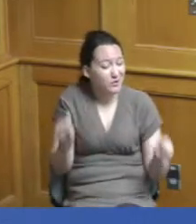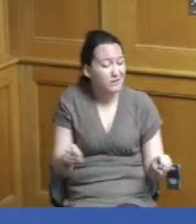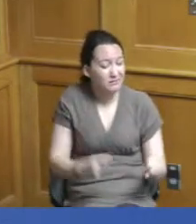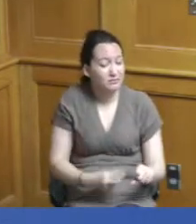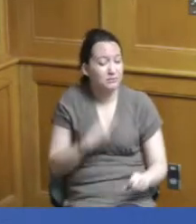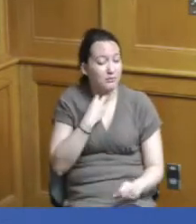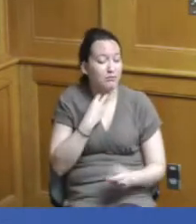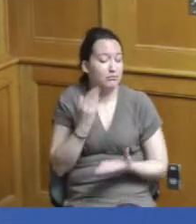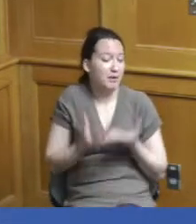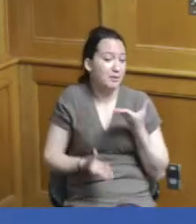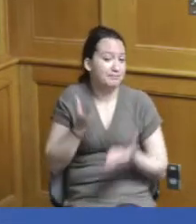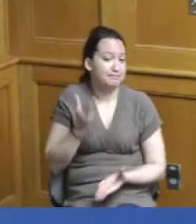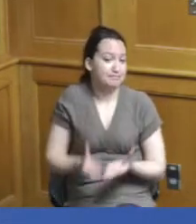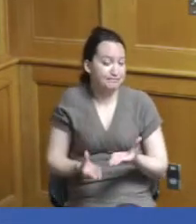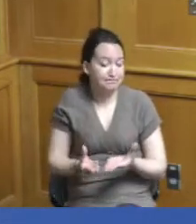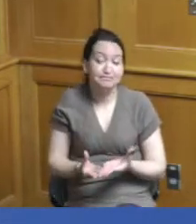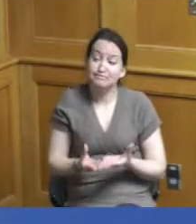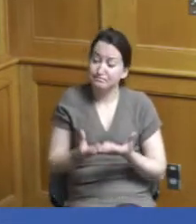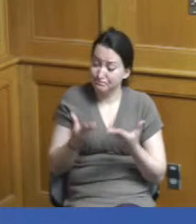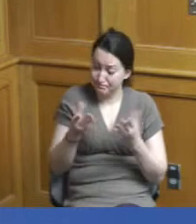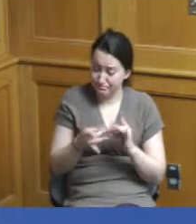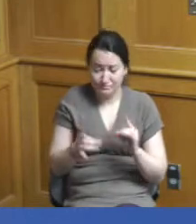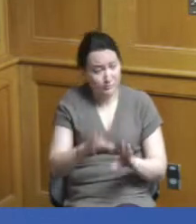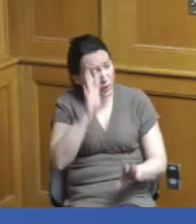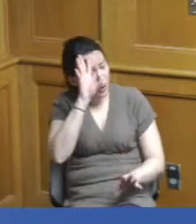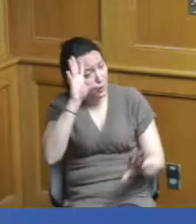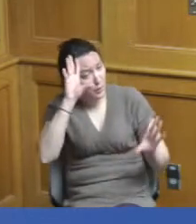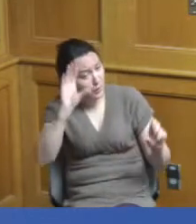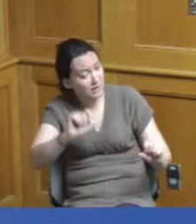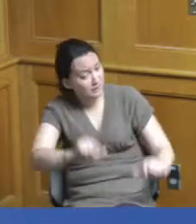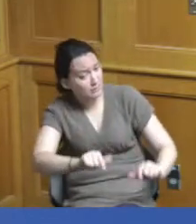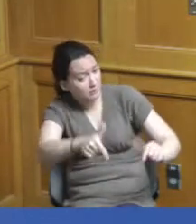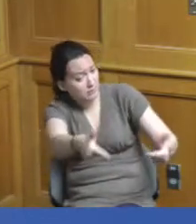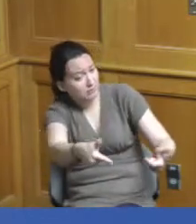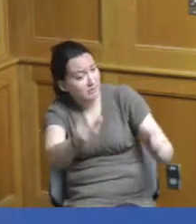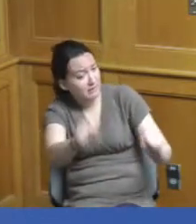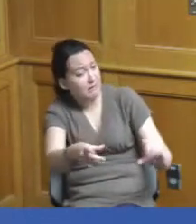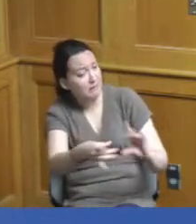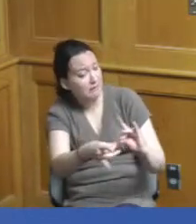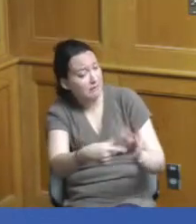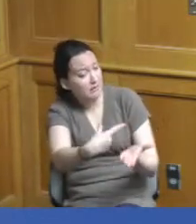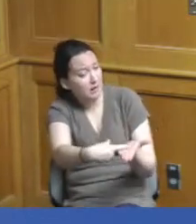get over so with that Madam President I will turn it back over to you for discussion on that issue